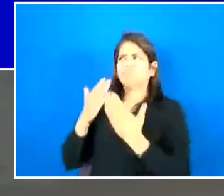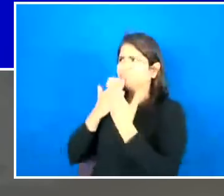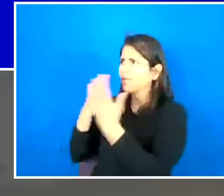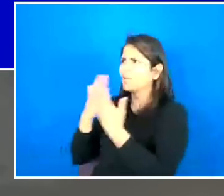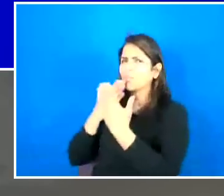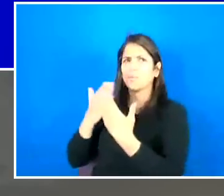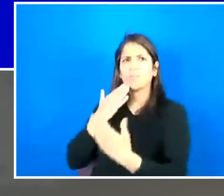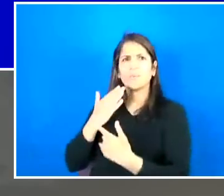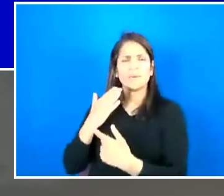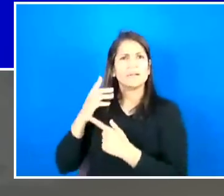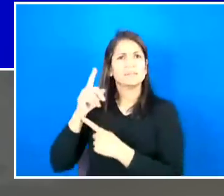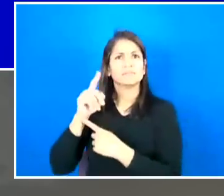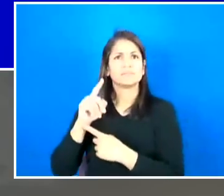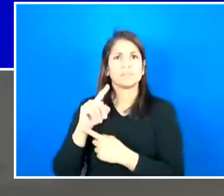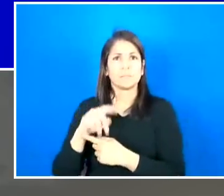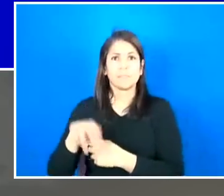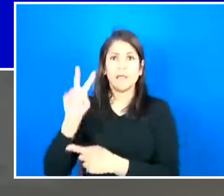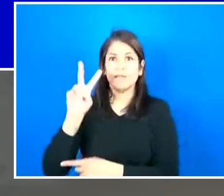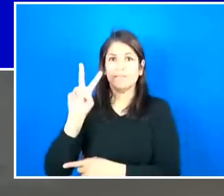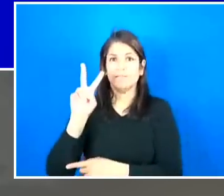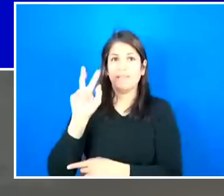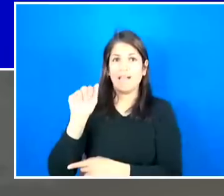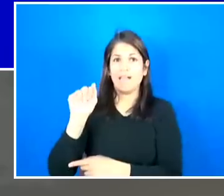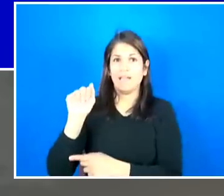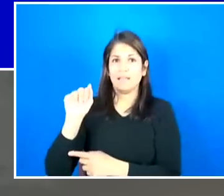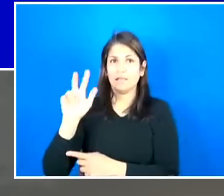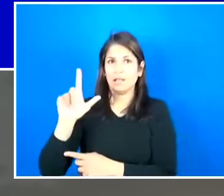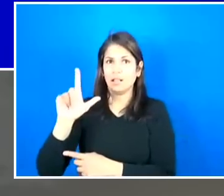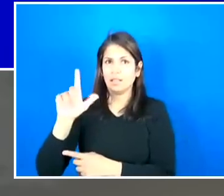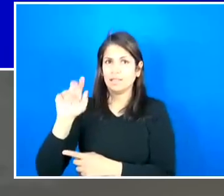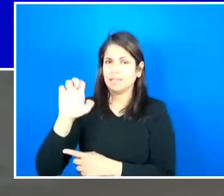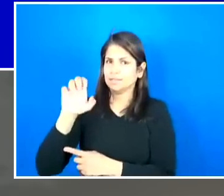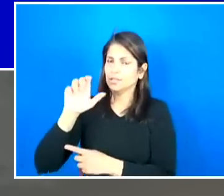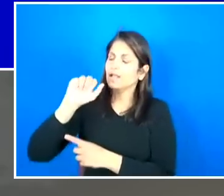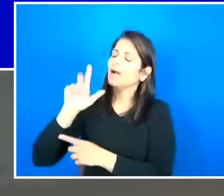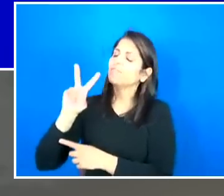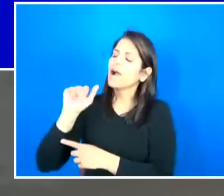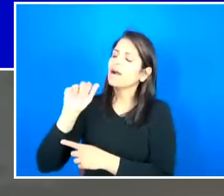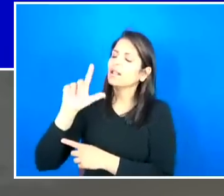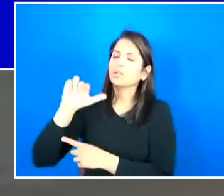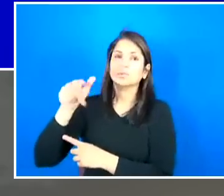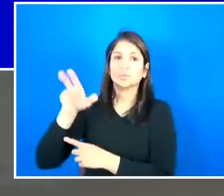VELASQUEZ MADE IT MORE FAIR FOR ALL. NOW EVERYONE OUT THERWE HOIS A